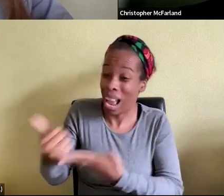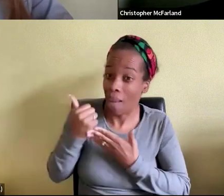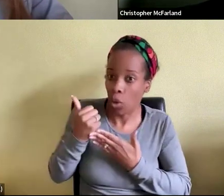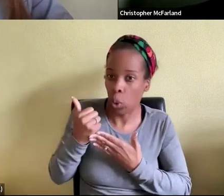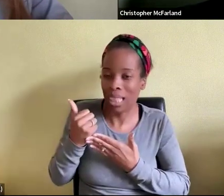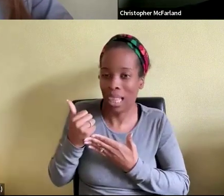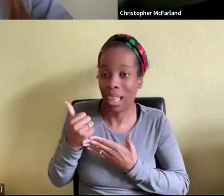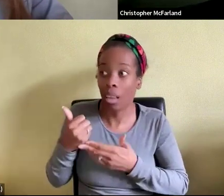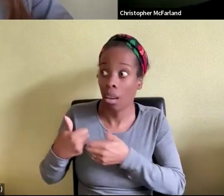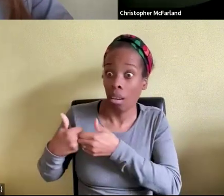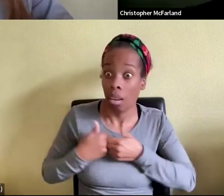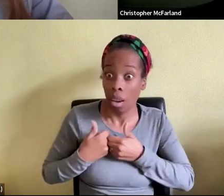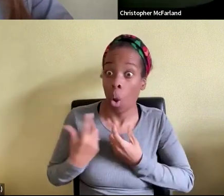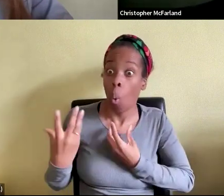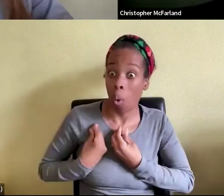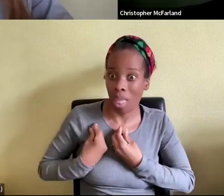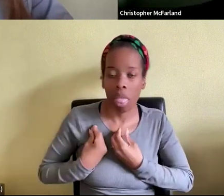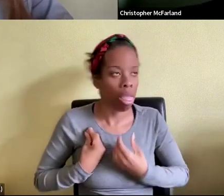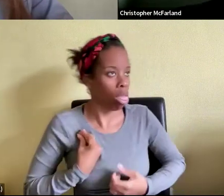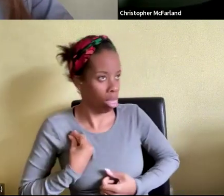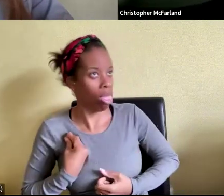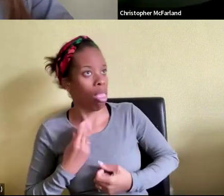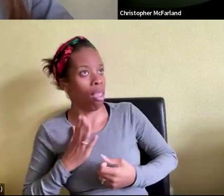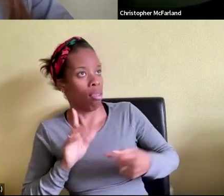just fighting against a university that says you're being unfair.